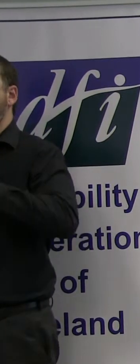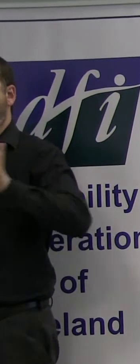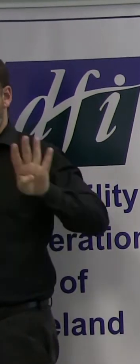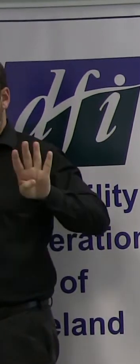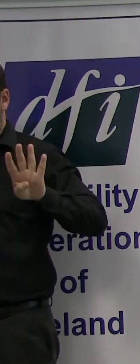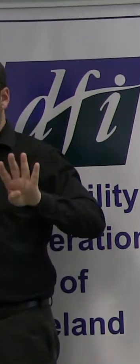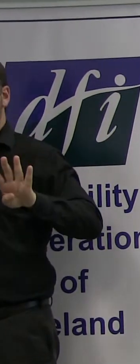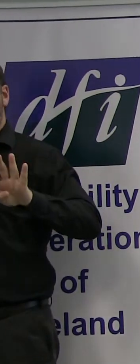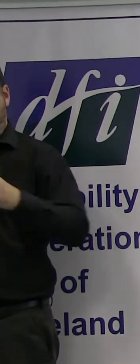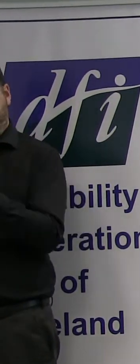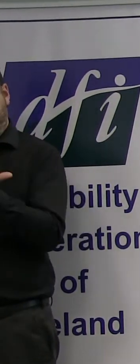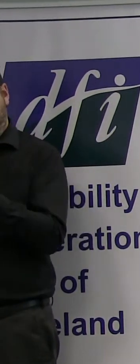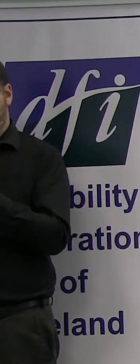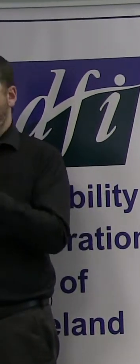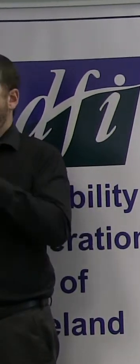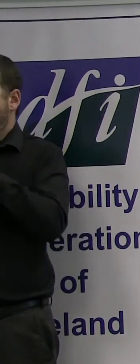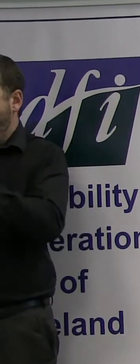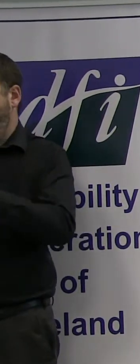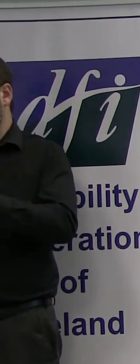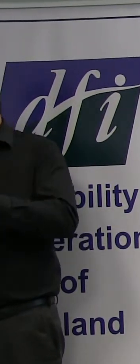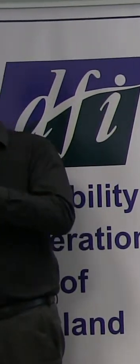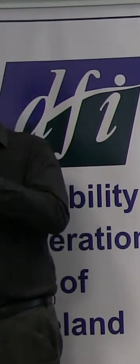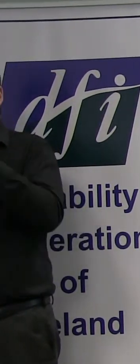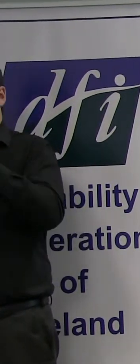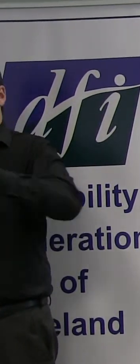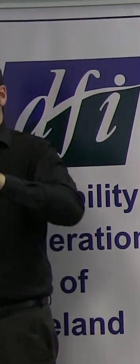public for charges in September and again they will be guarding some portion